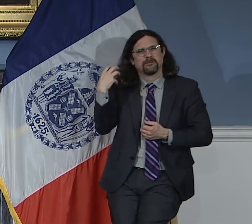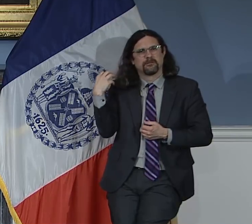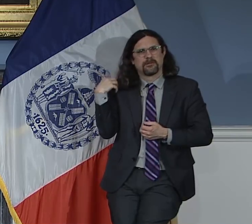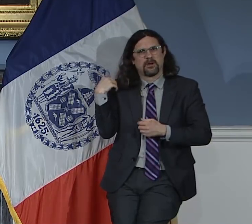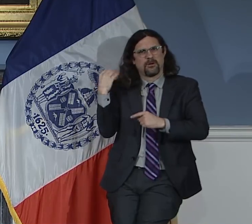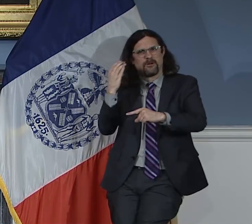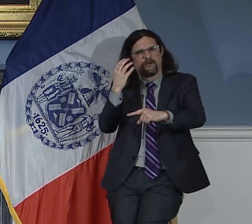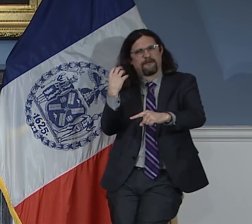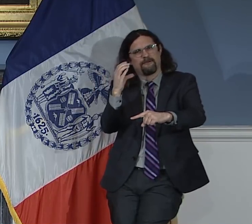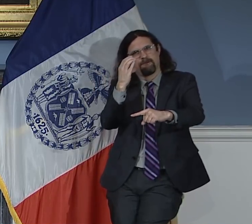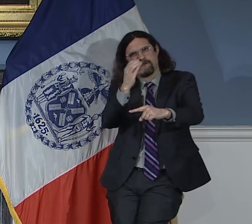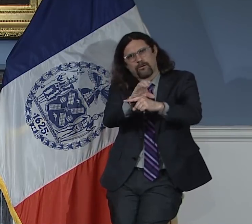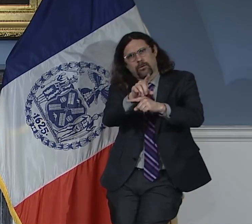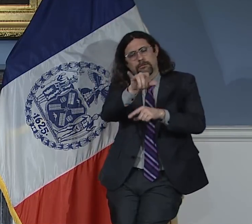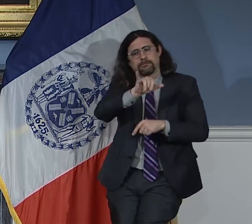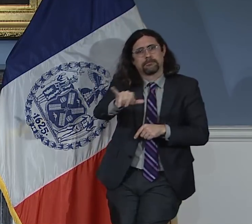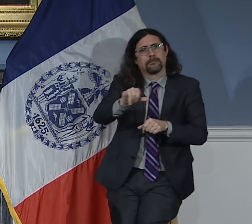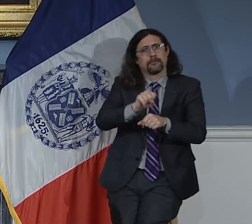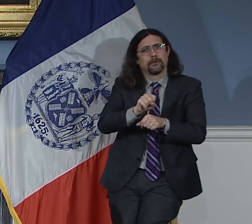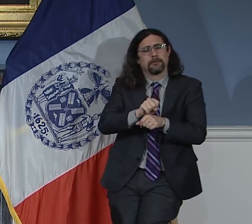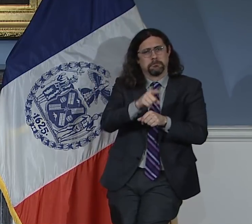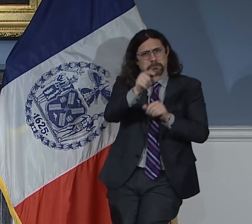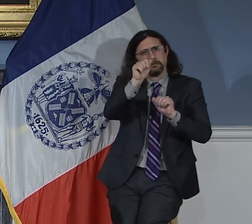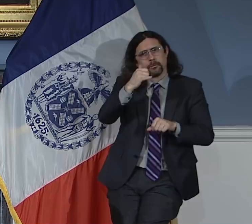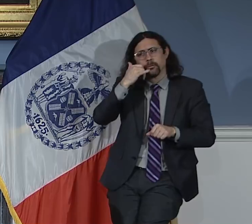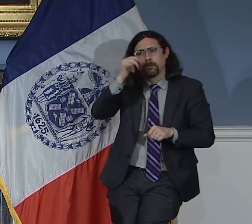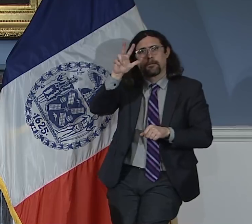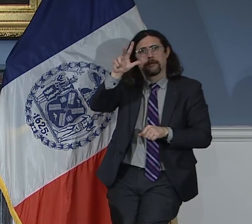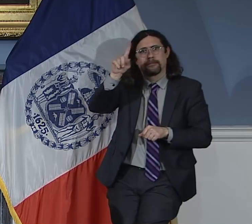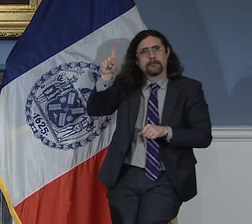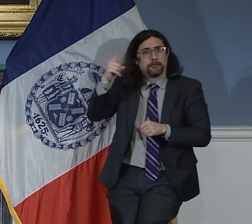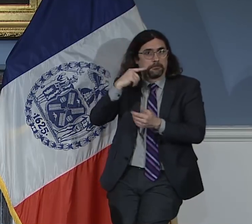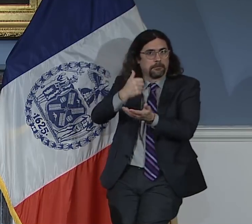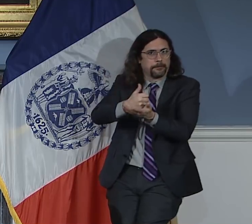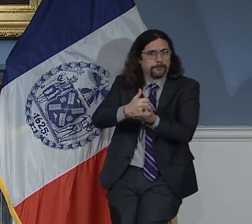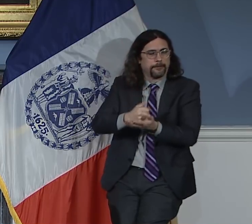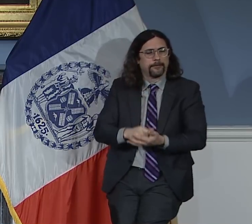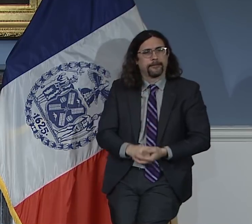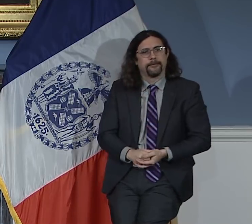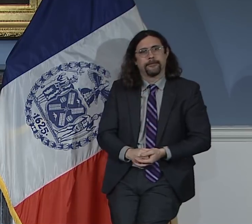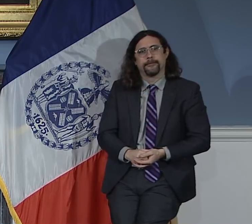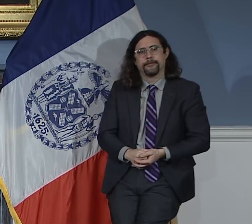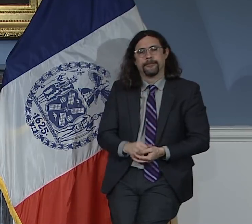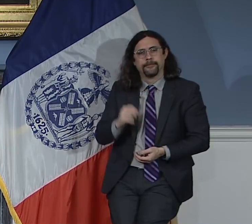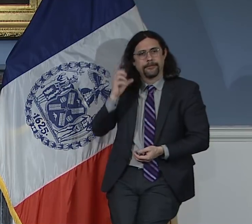A NON-ESSENTIAL WORKER. WE WANT TO MAKE SURE EMPLOYERS GET THE MESSAGE TH EATVYERONE